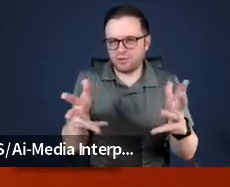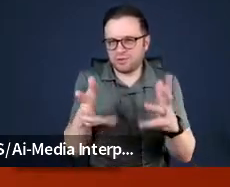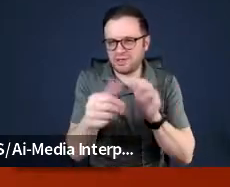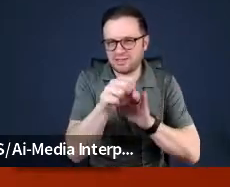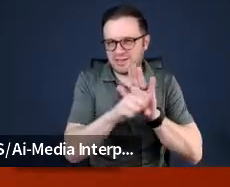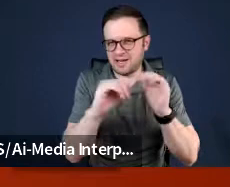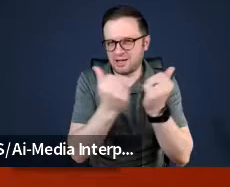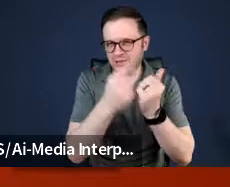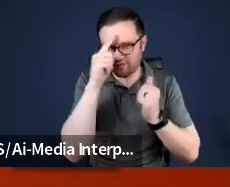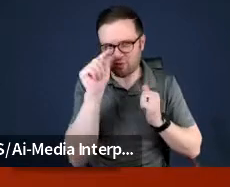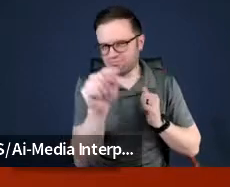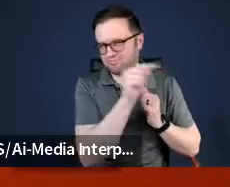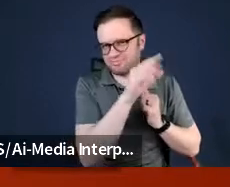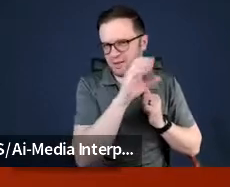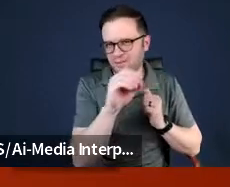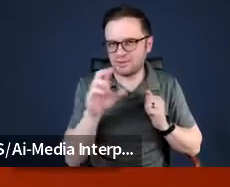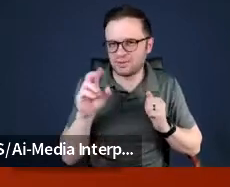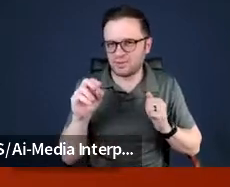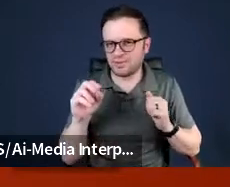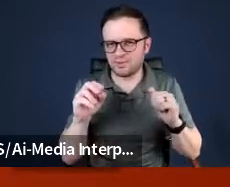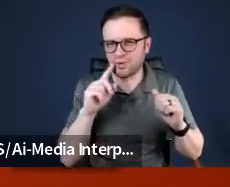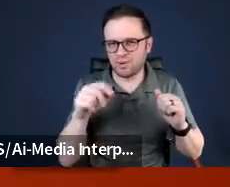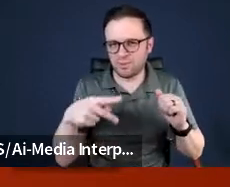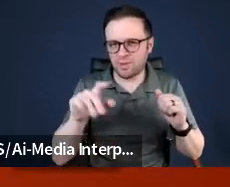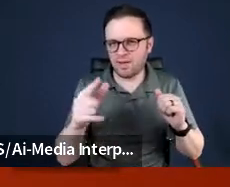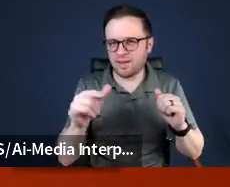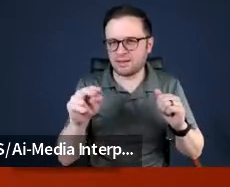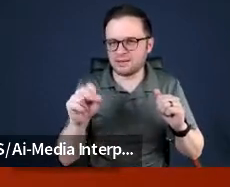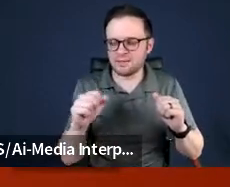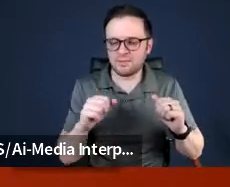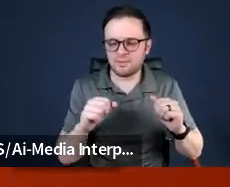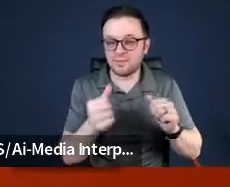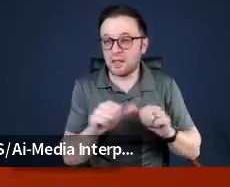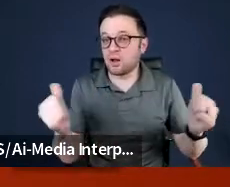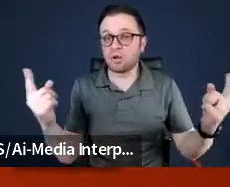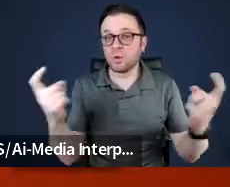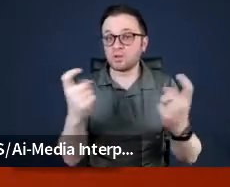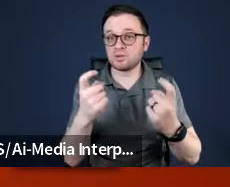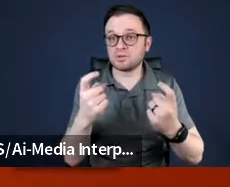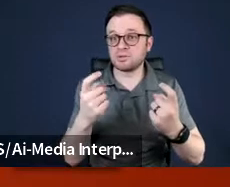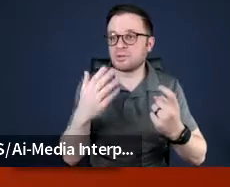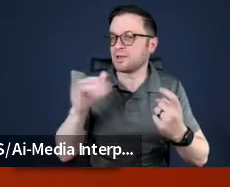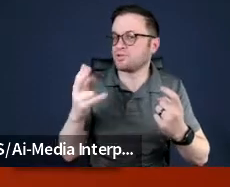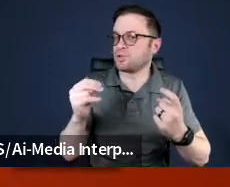I hope that answers your question, we would not … At least I wouldn't say any